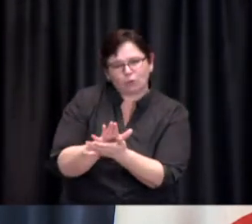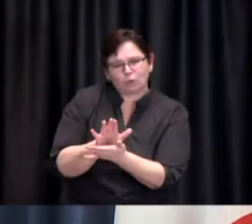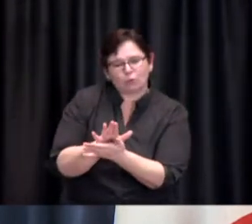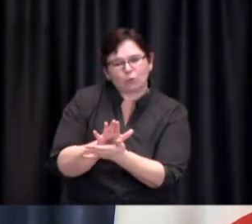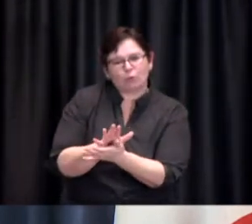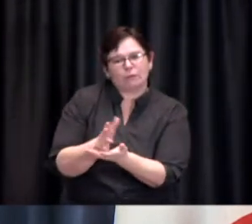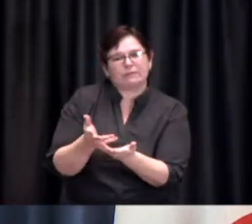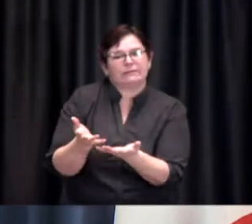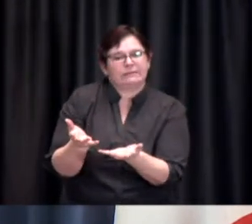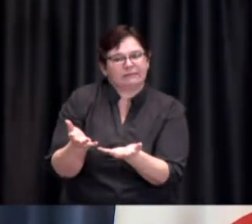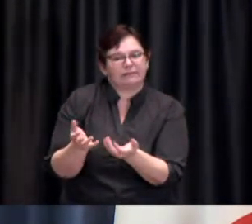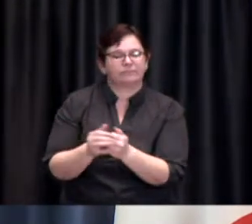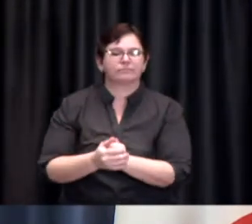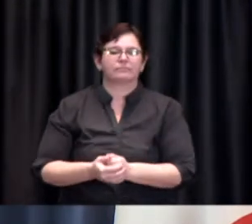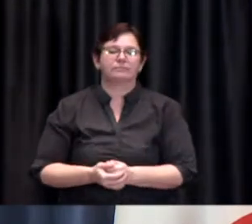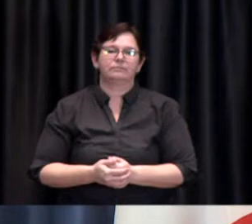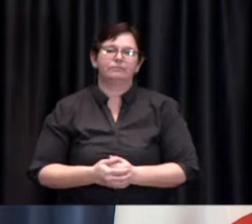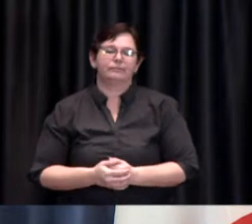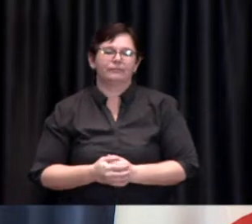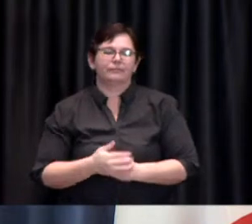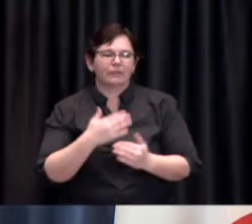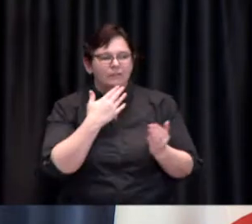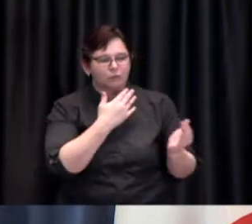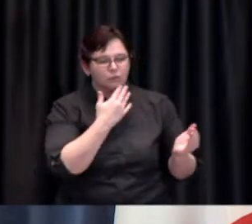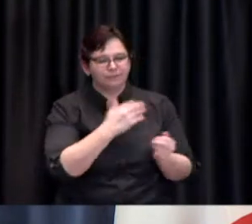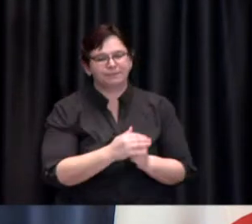Brad: Thank you we'll go next to Nicole Thompson from The Canadian Press. Go ahead Nicole.